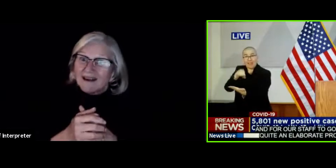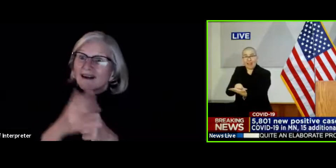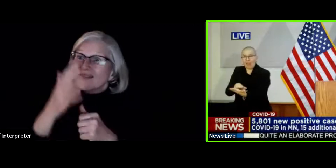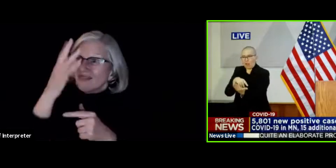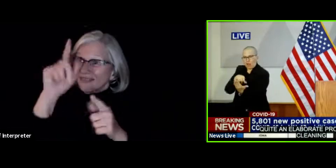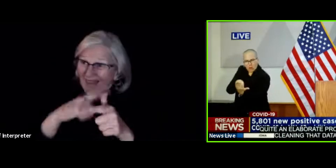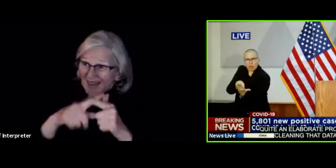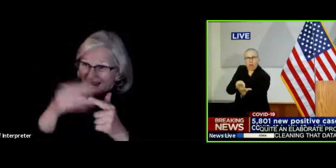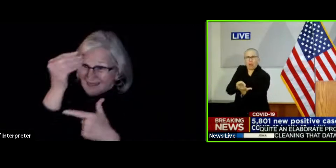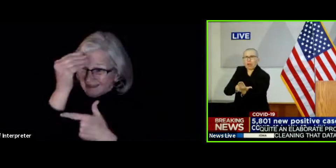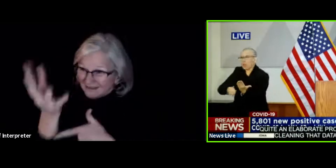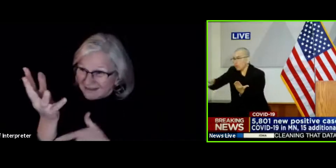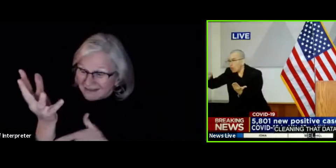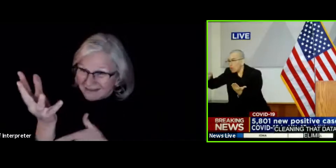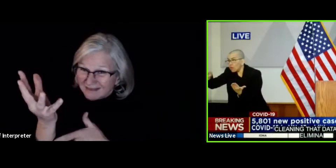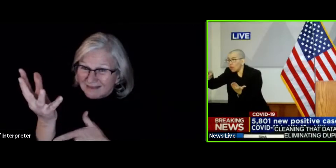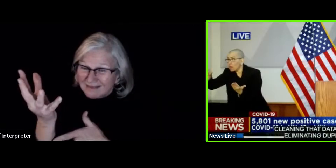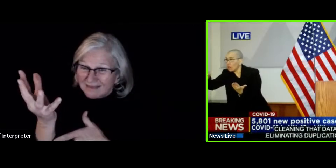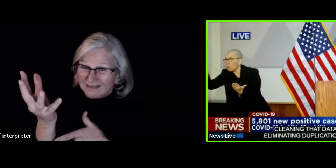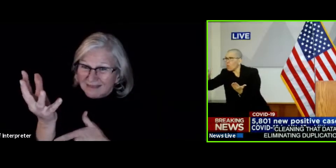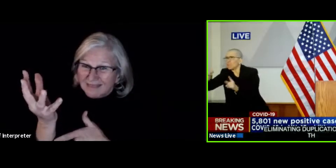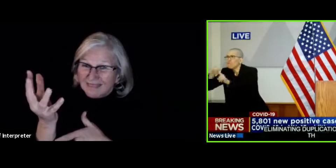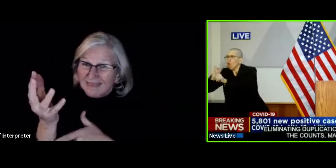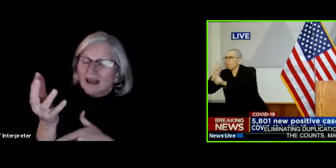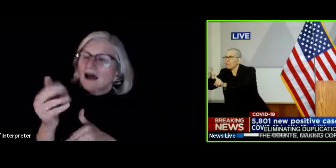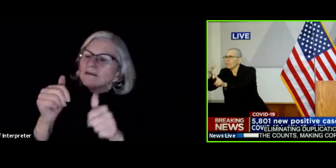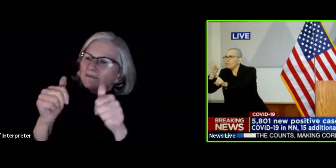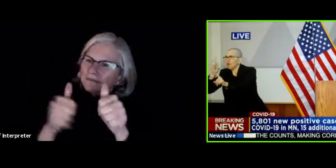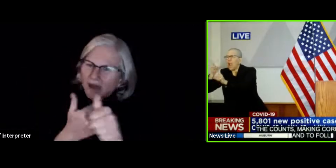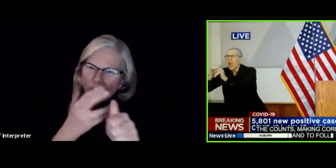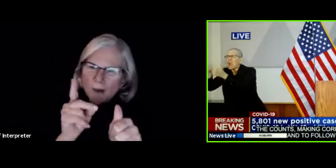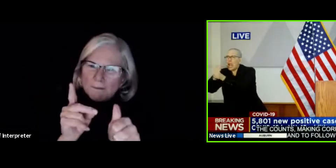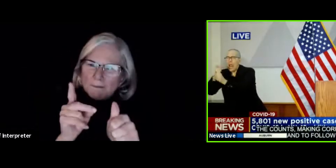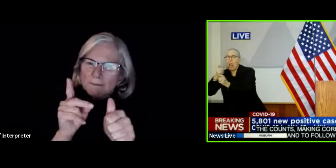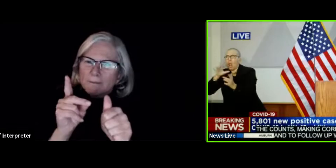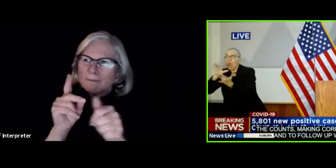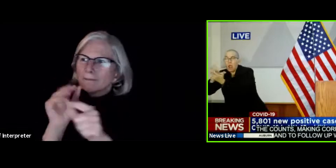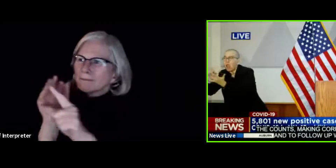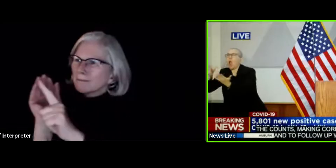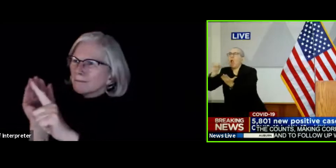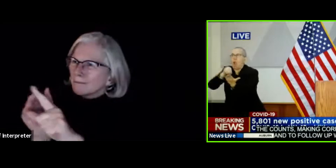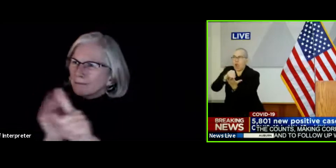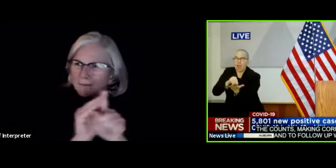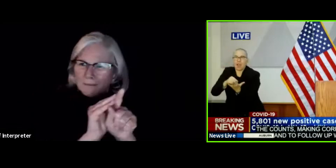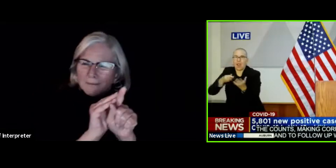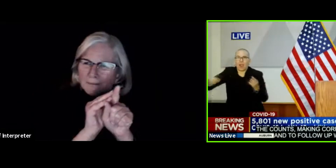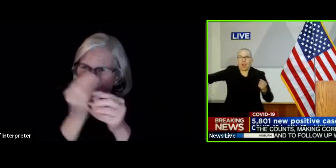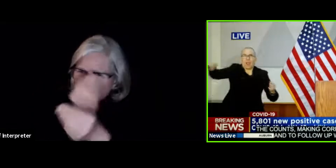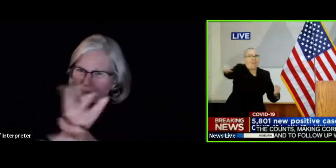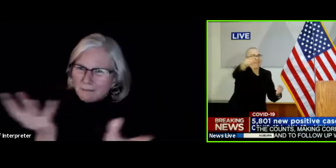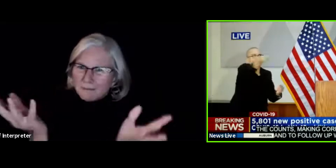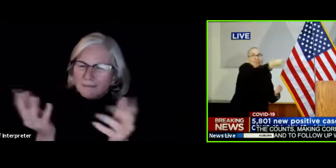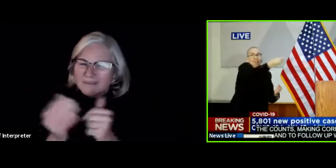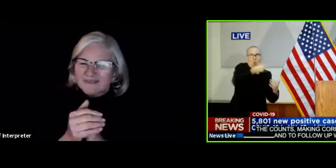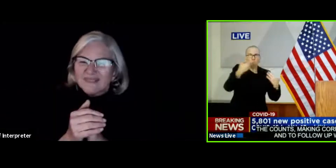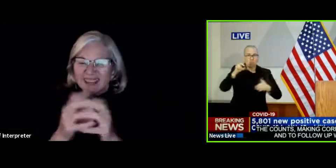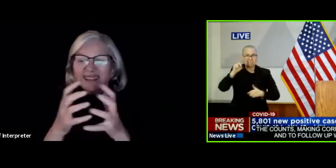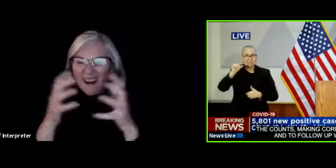CRITICALLY TO FILL IN SOME OF THE INFORMATION ON EXPOSURES AND THE LIKE, AND WHETHER PEOPLE ARE IN THE HOSPITAL AND WHERE THEY ARE IN THE HOSPITAL